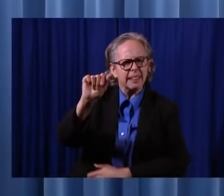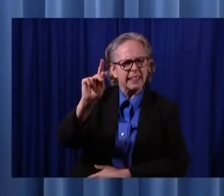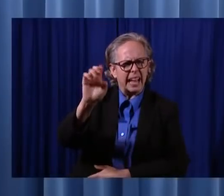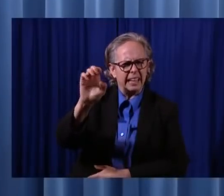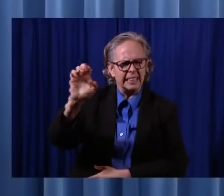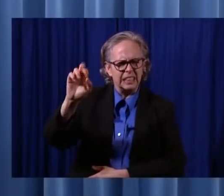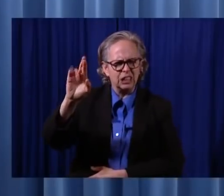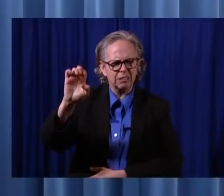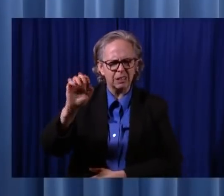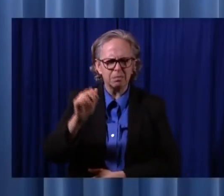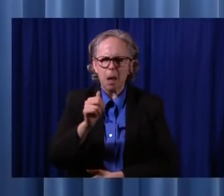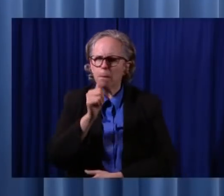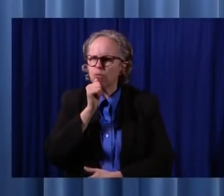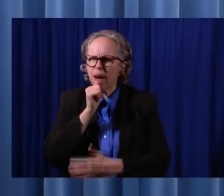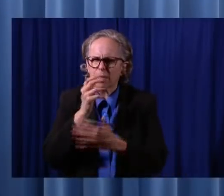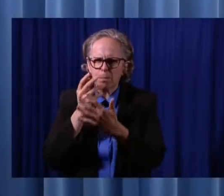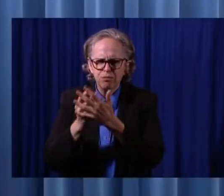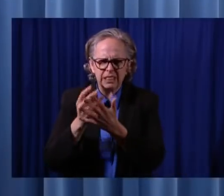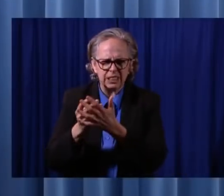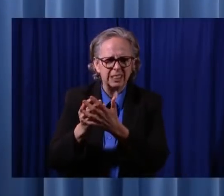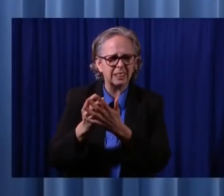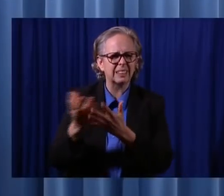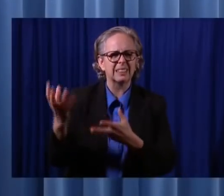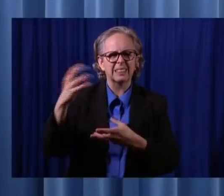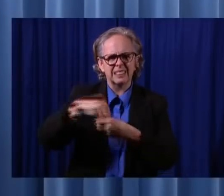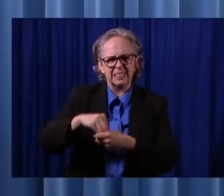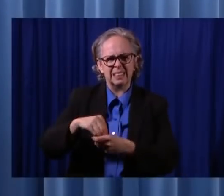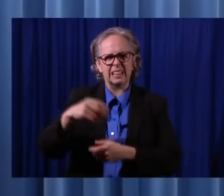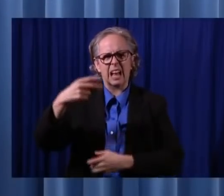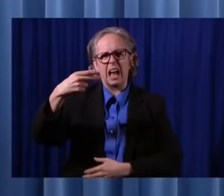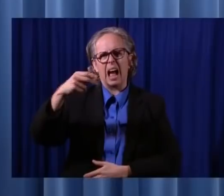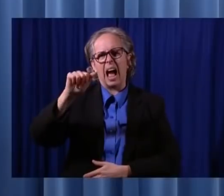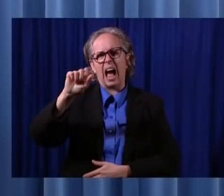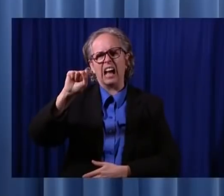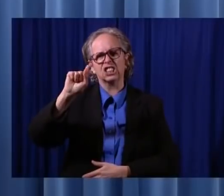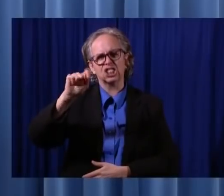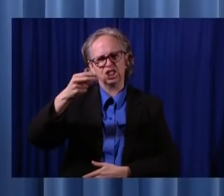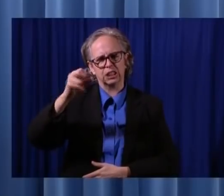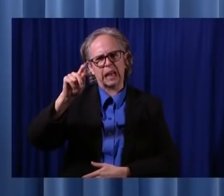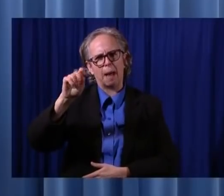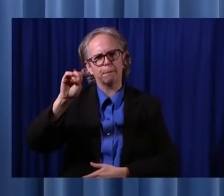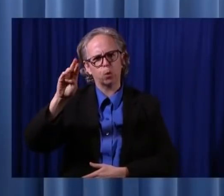THE CORRECTIONS FAMILY. TERRY LOOMIS, 62 HAD BEEN A